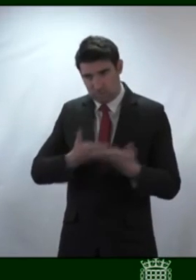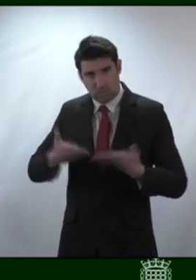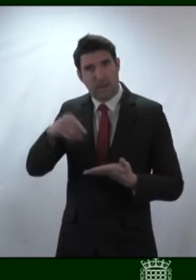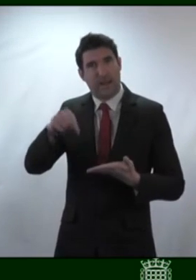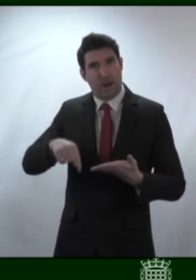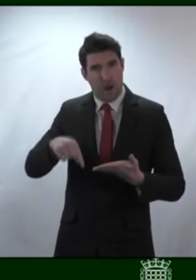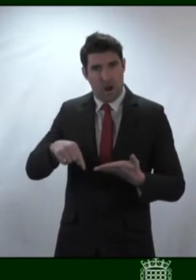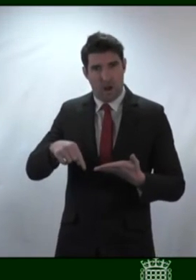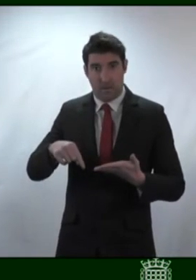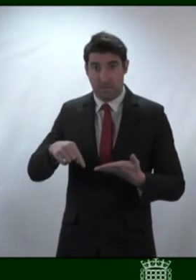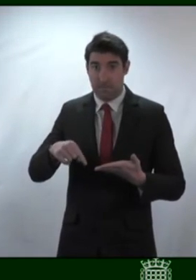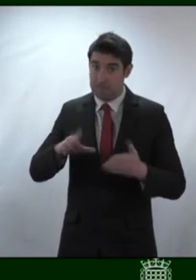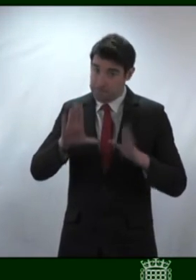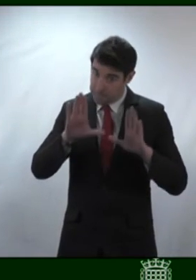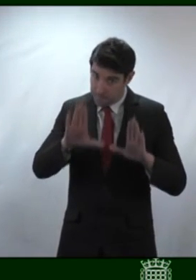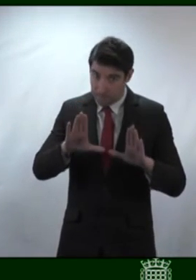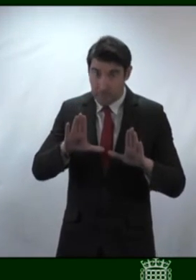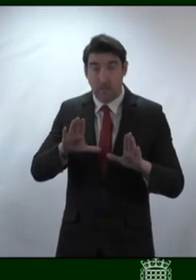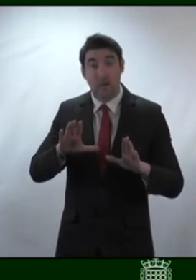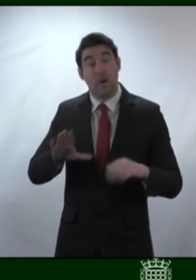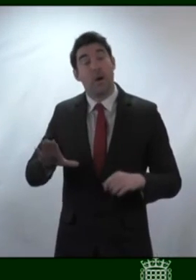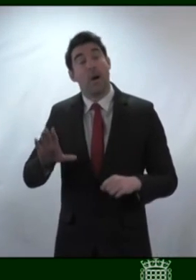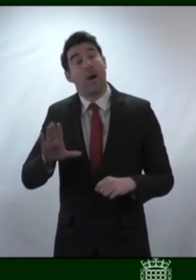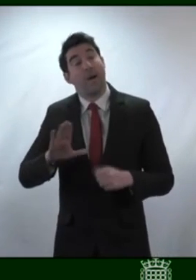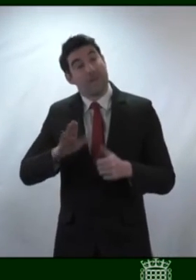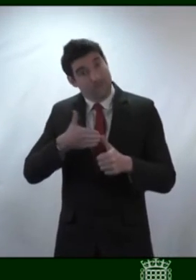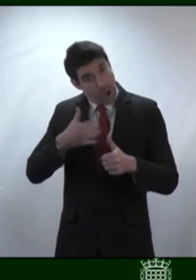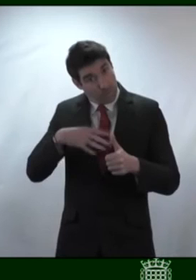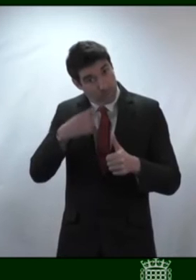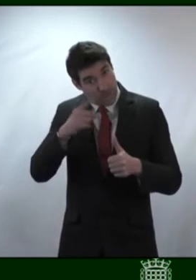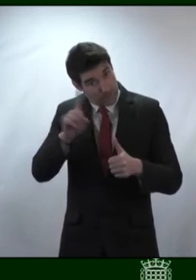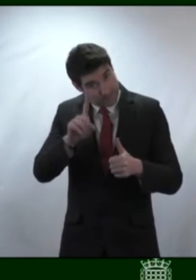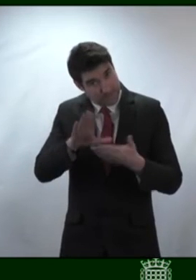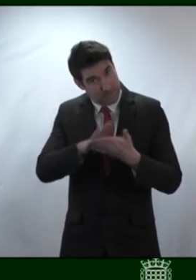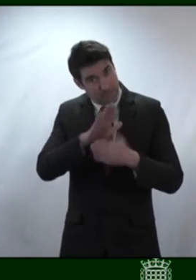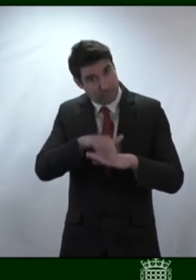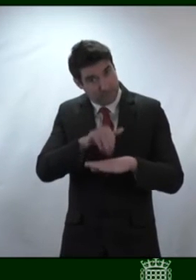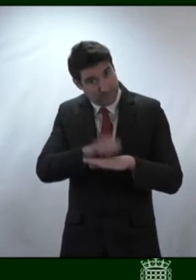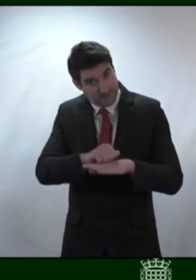and staff a merry Christmas and a happy new year. Members from across the House will also want to